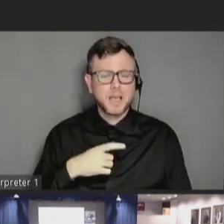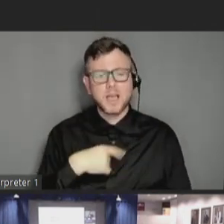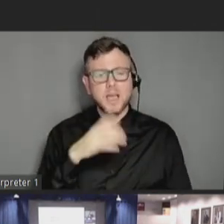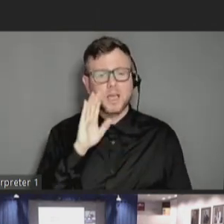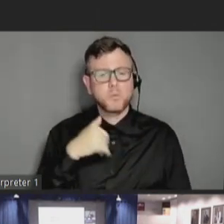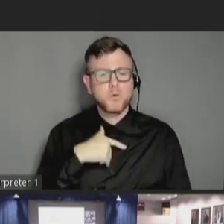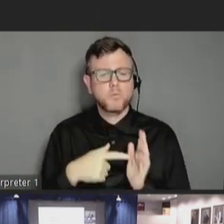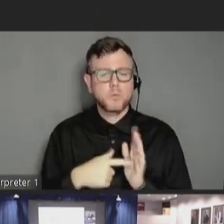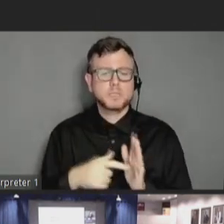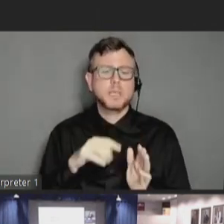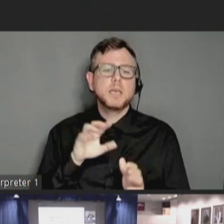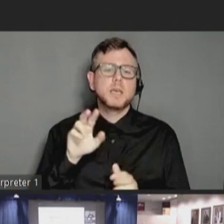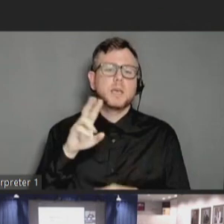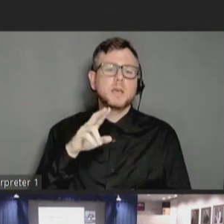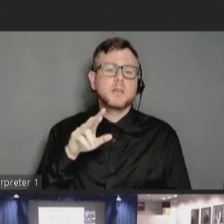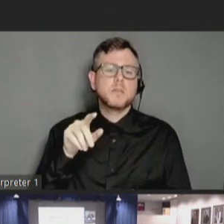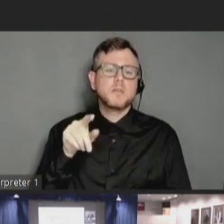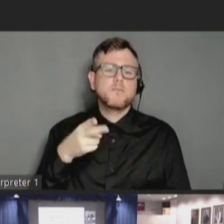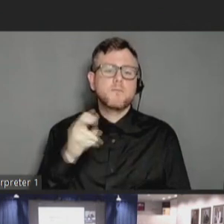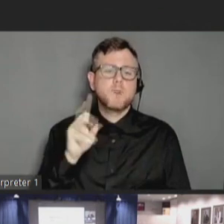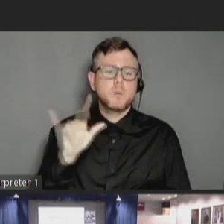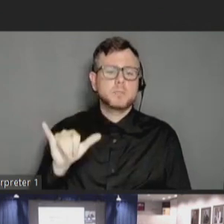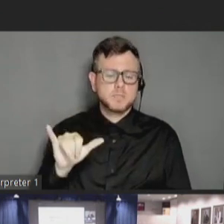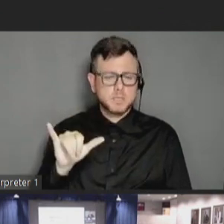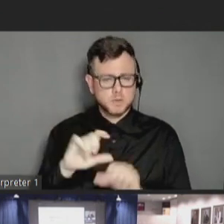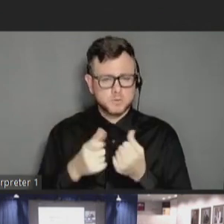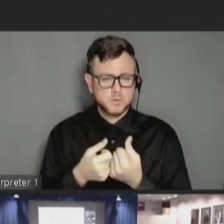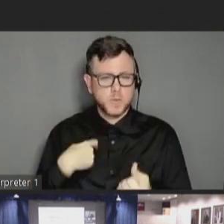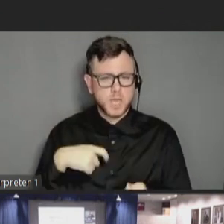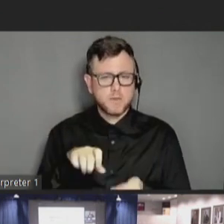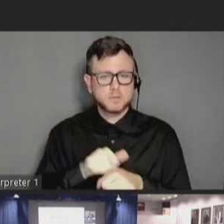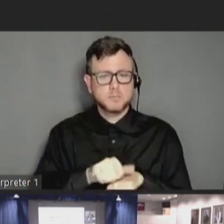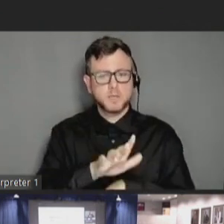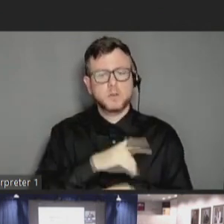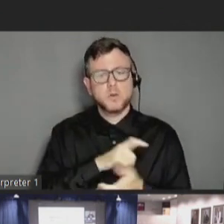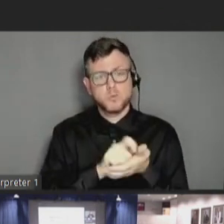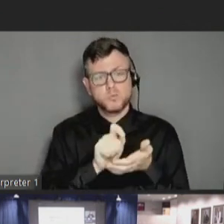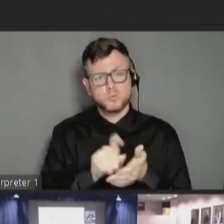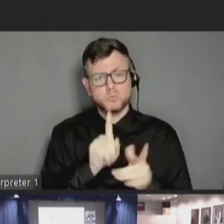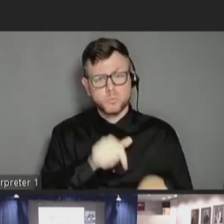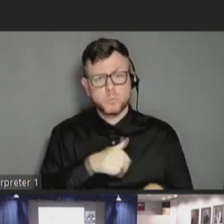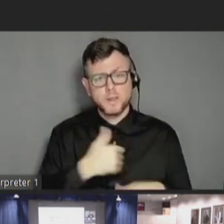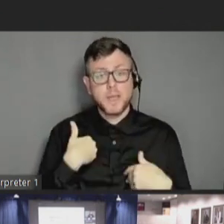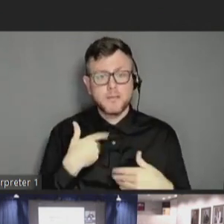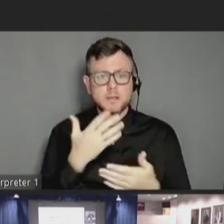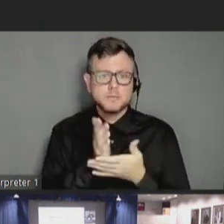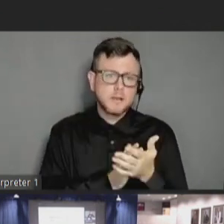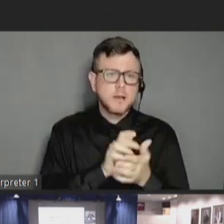Association. I submitted a written report that gives you some of the activities that APhA has